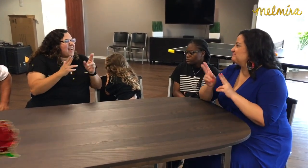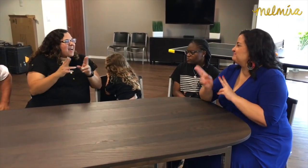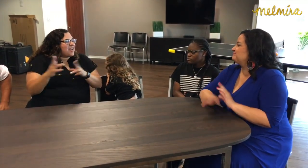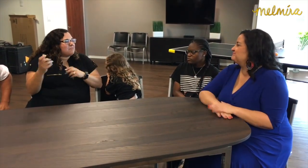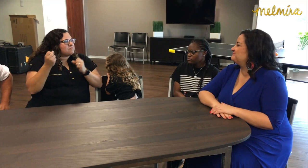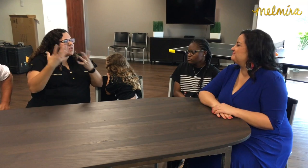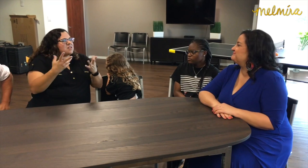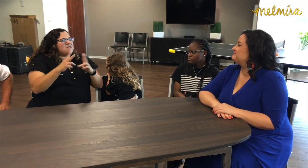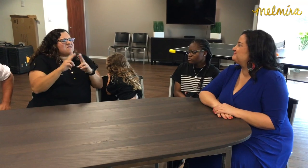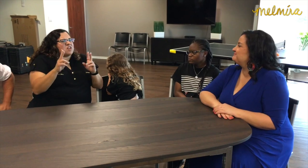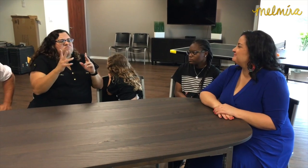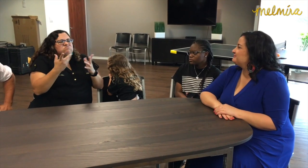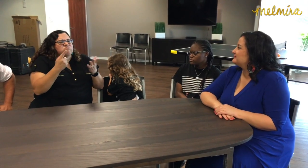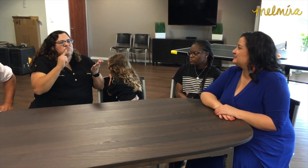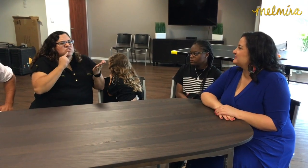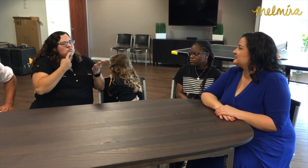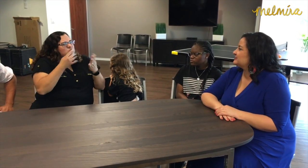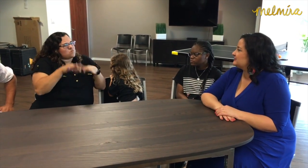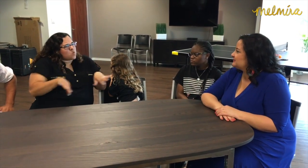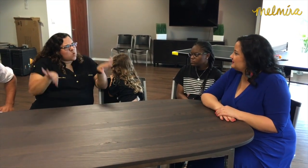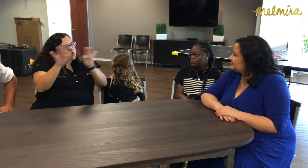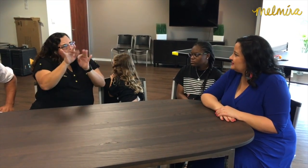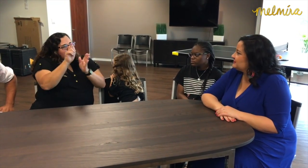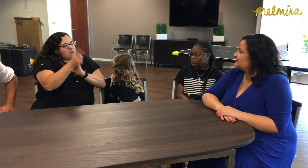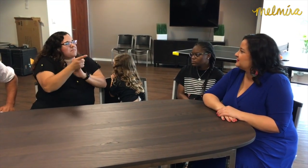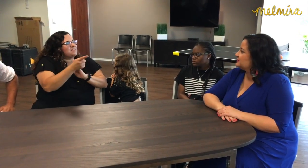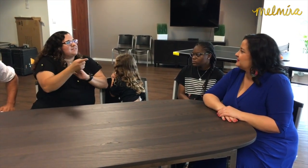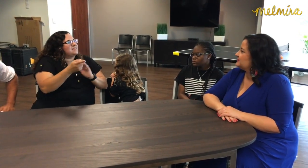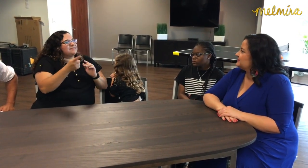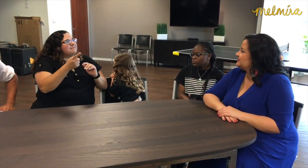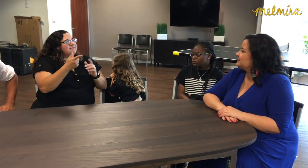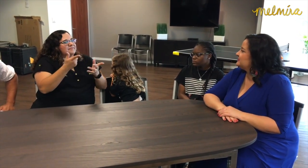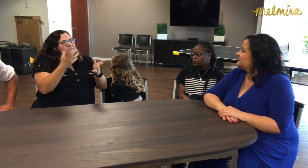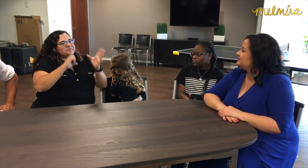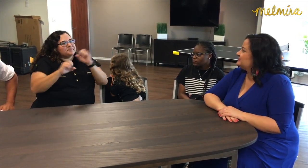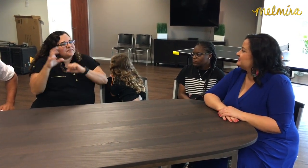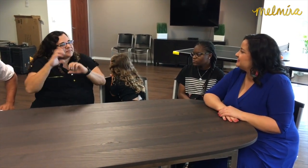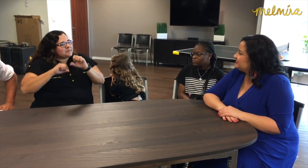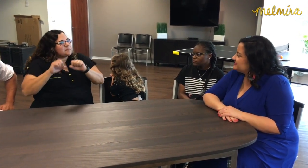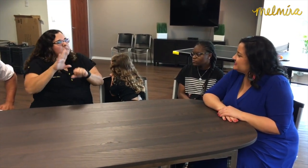I felt that they edited out many important moments.